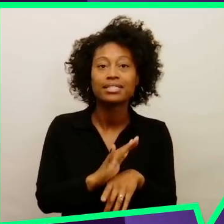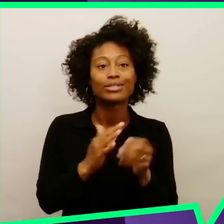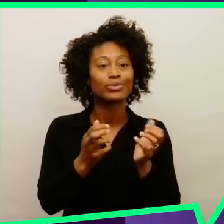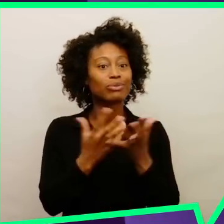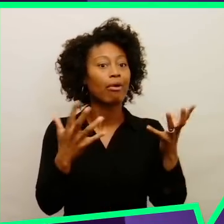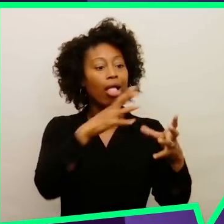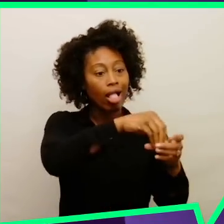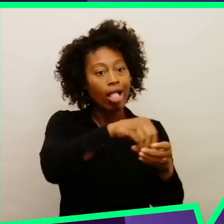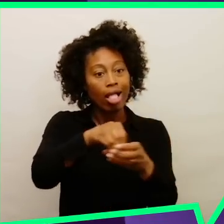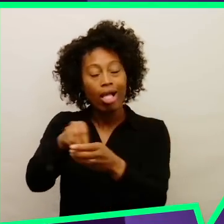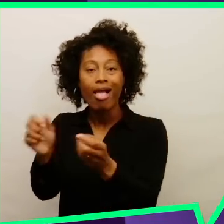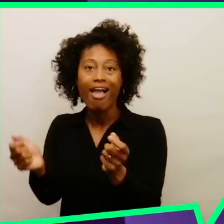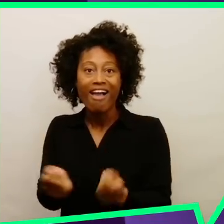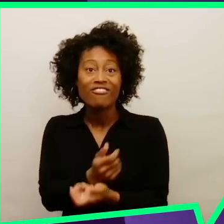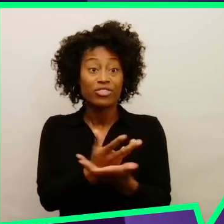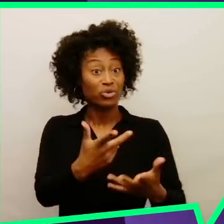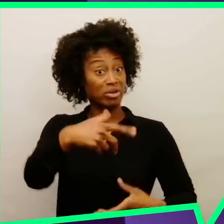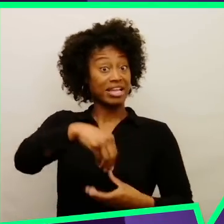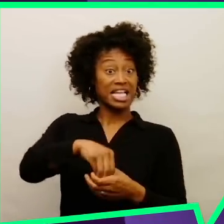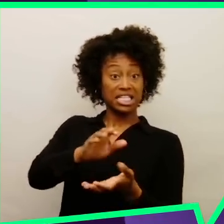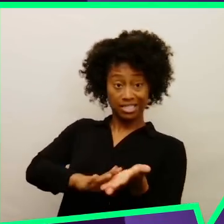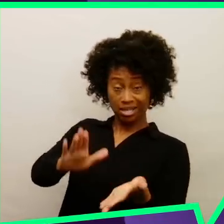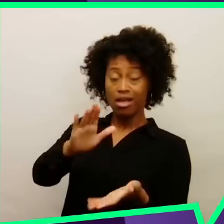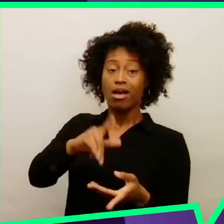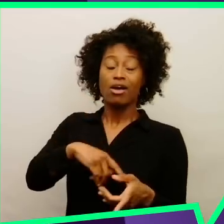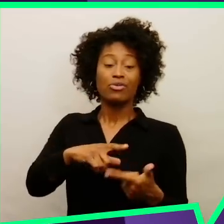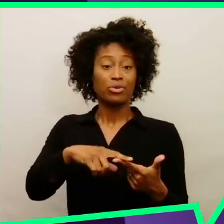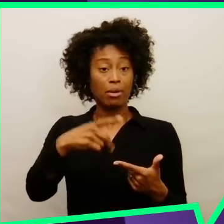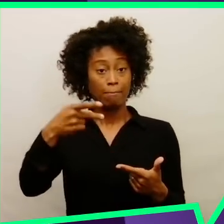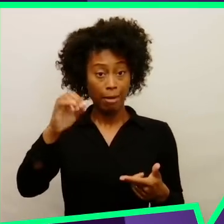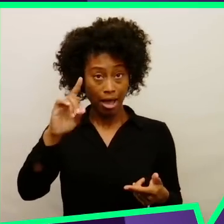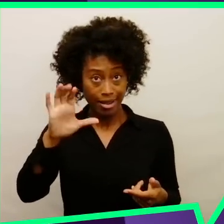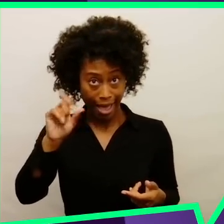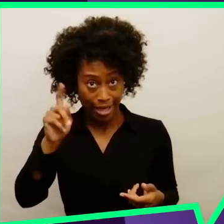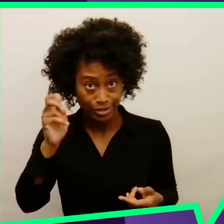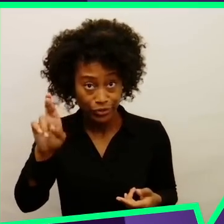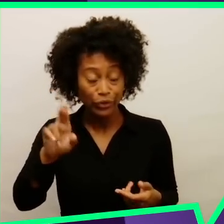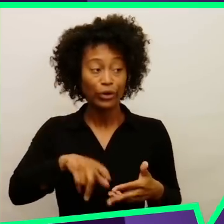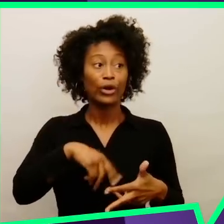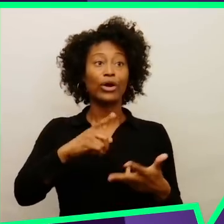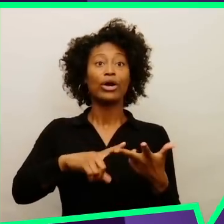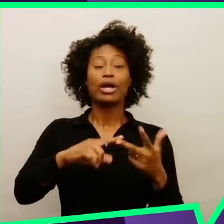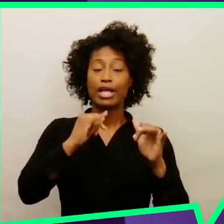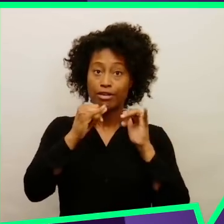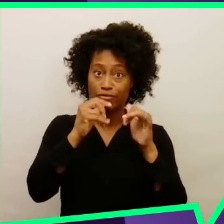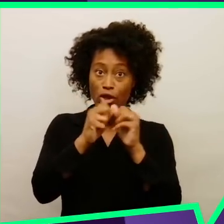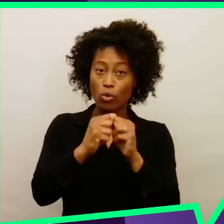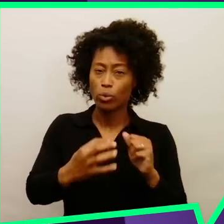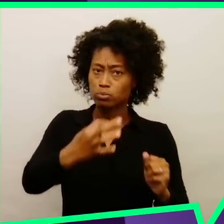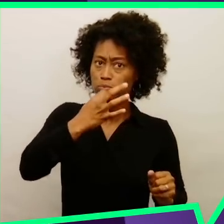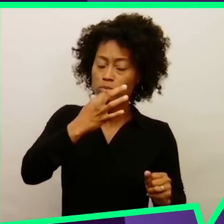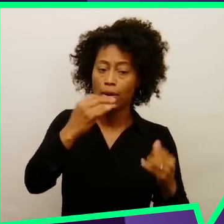You are in school. You are a podcaster. You are doing interviews with pro players. And you work.